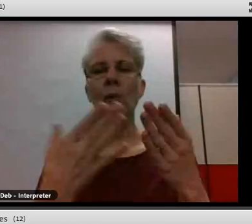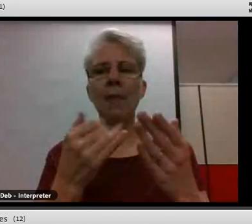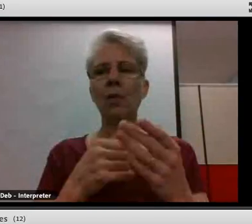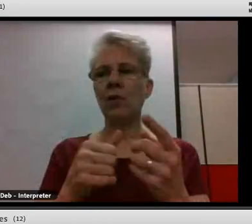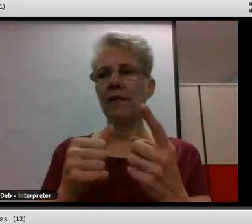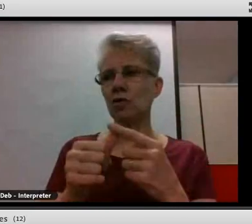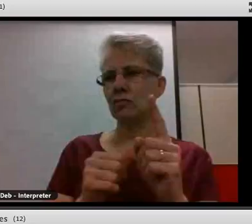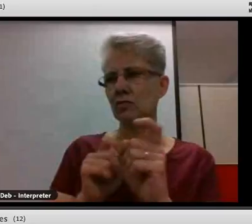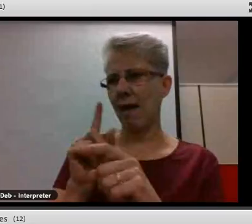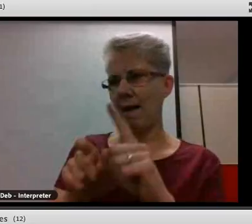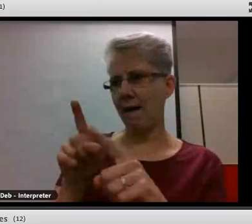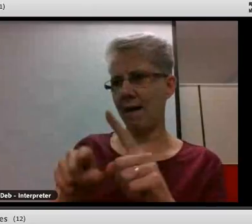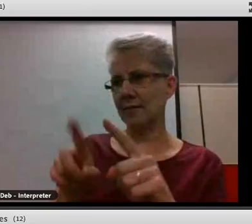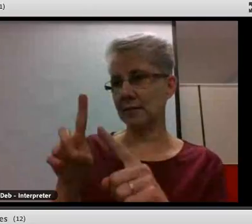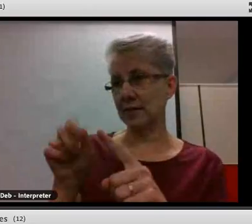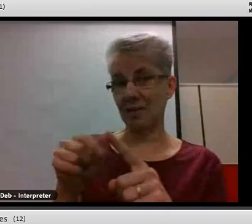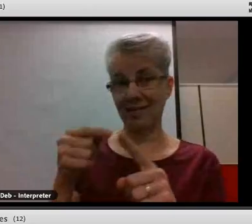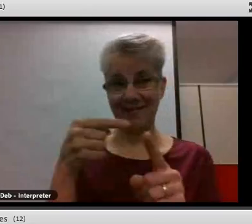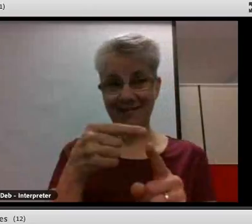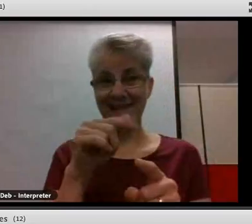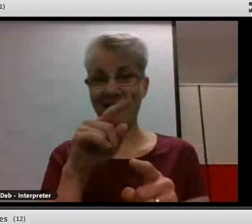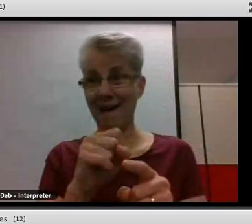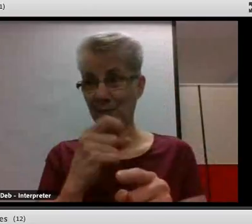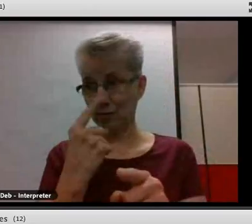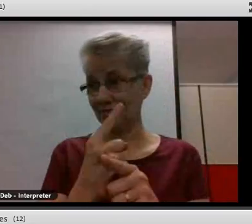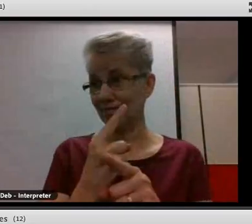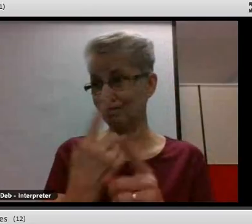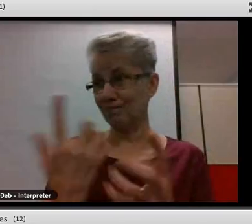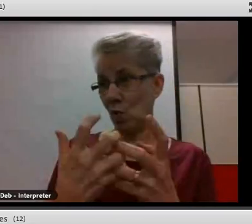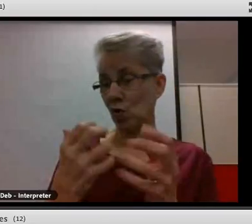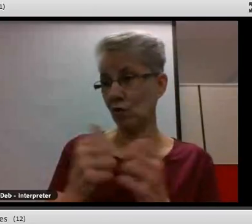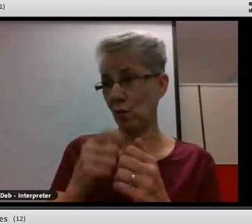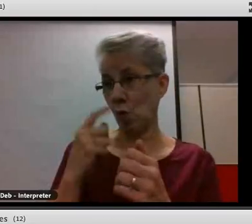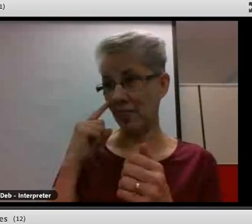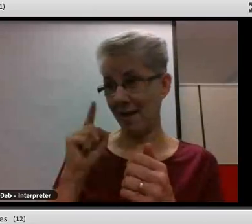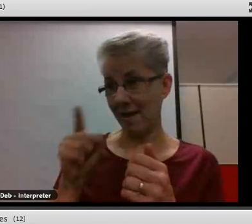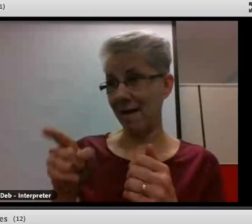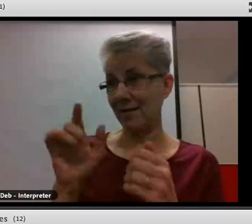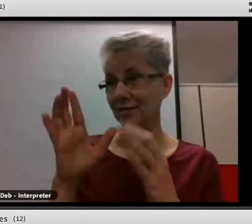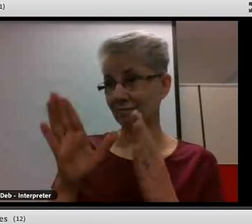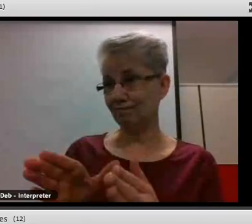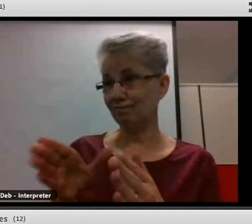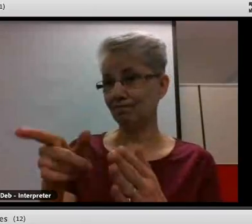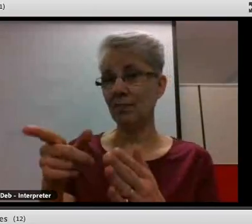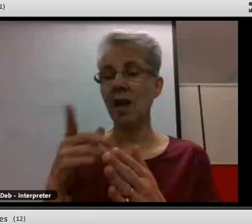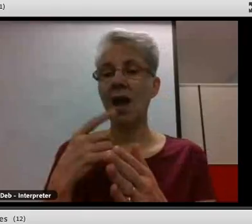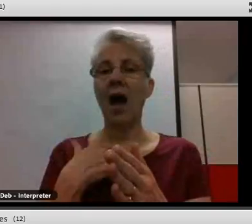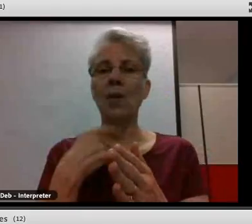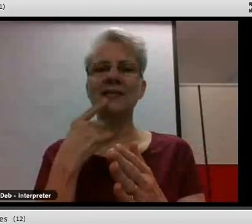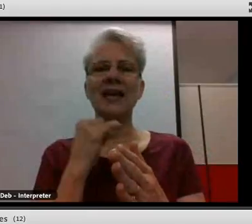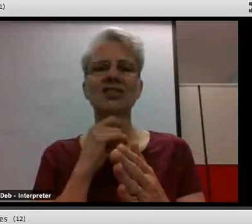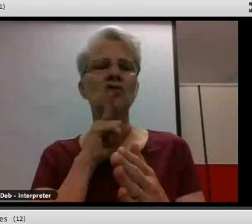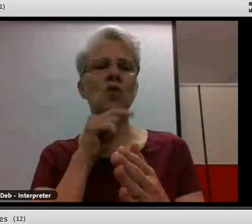But they look at section 504 of the Rehabilitation Act of 1973,